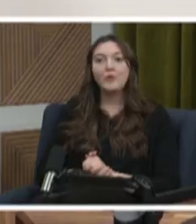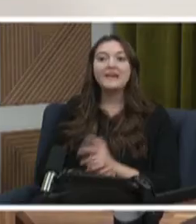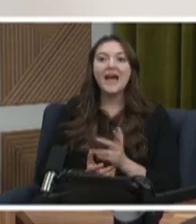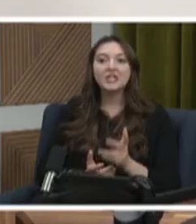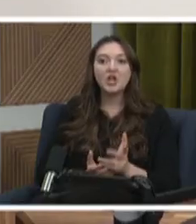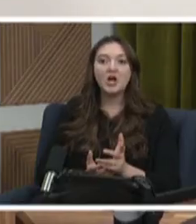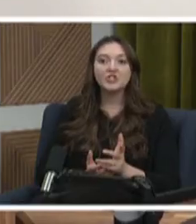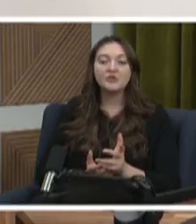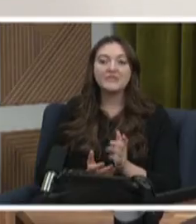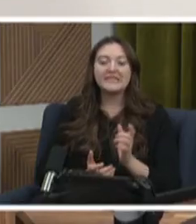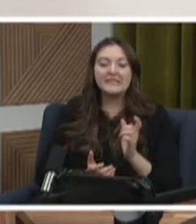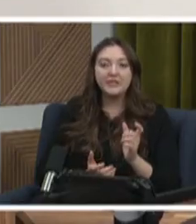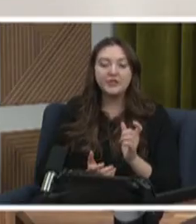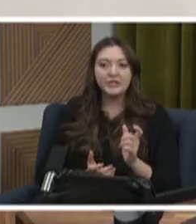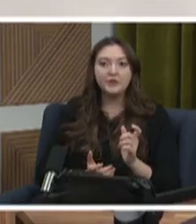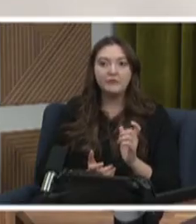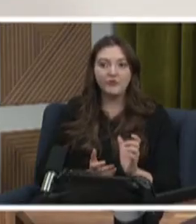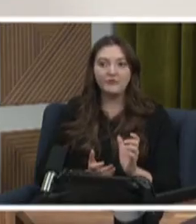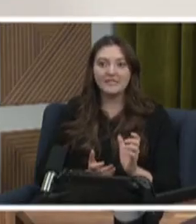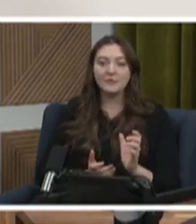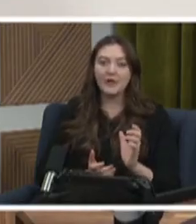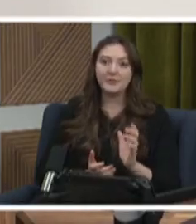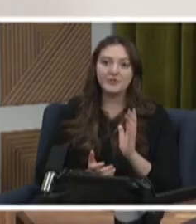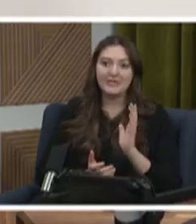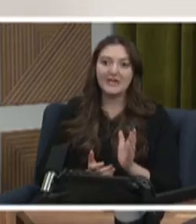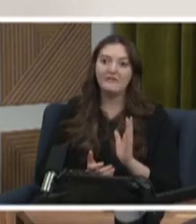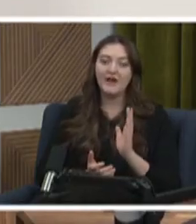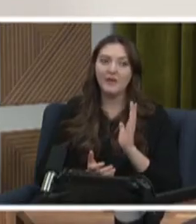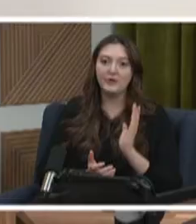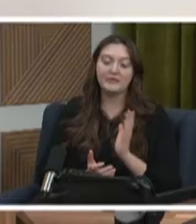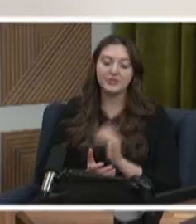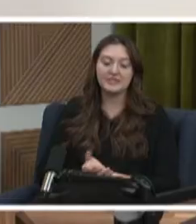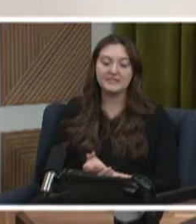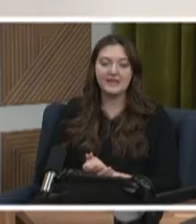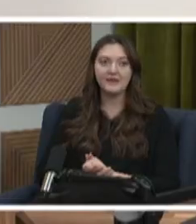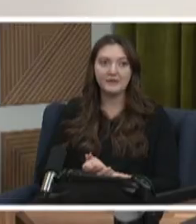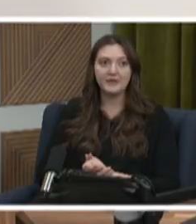We catch on to those little, little movements and we're able to identify what the person is saying clearly.